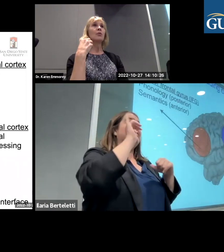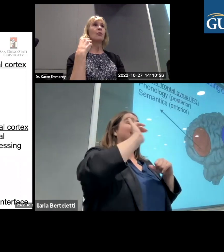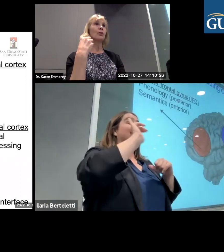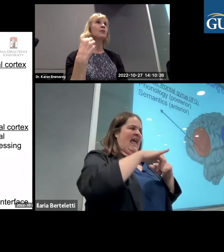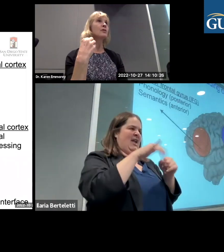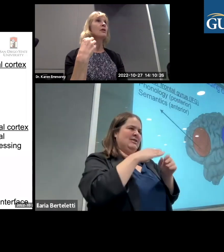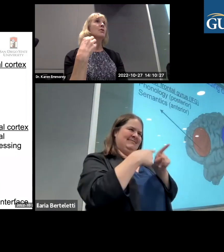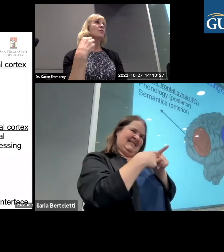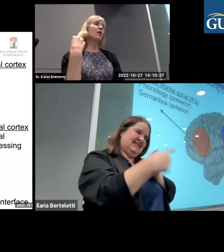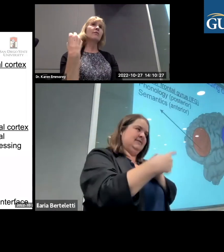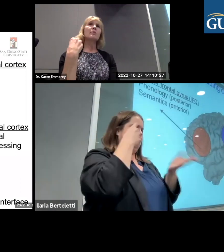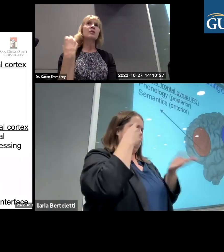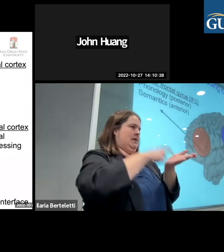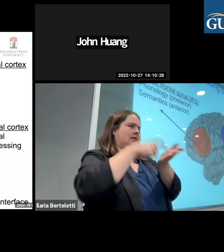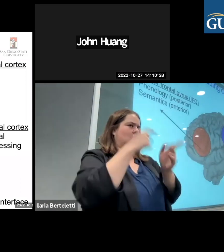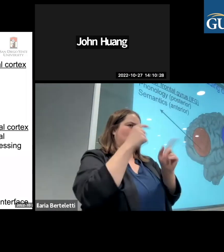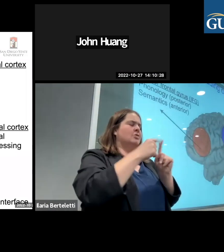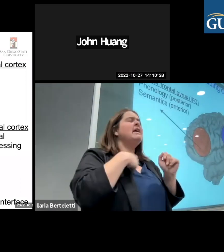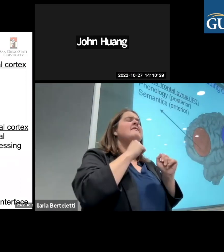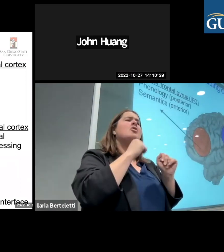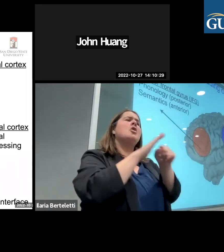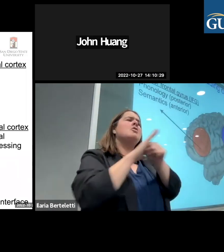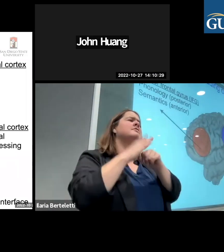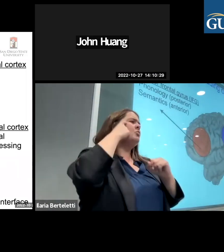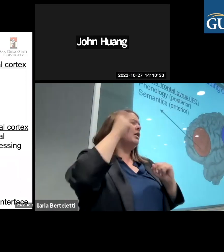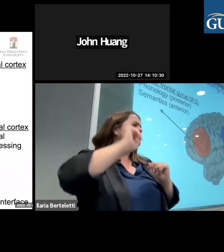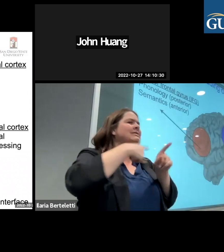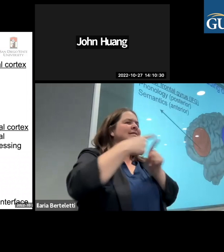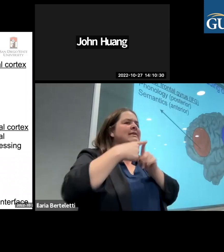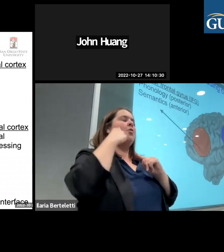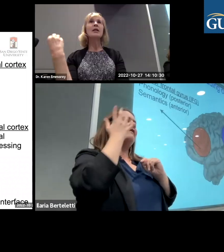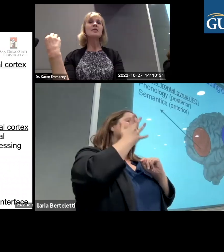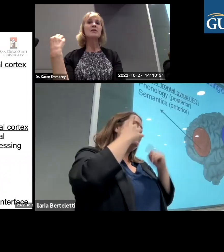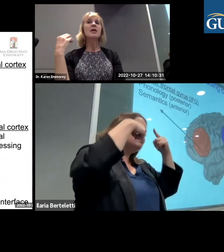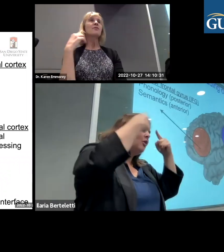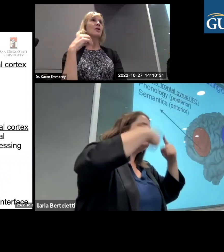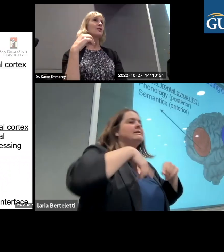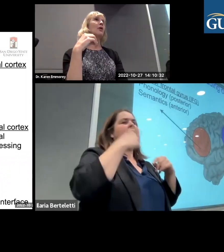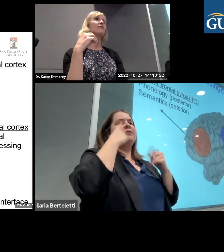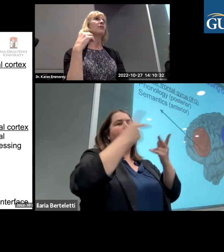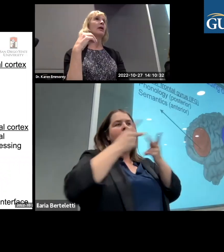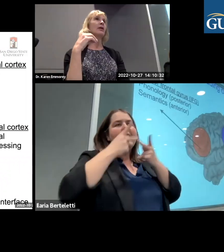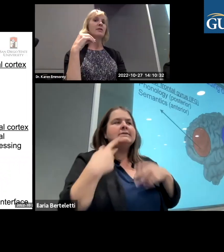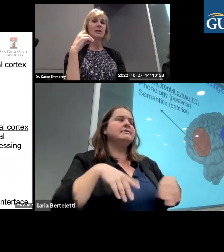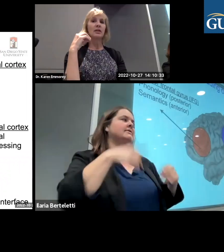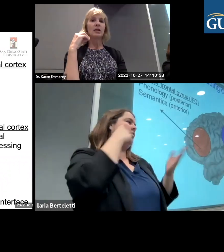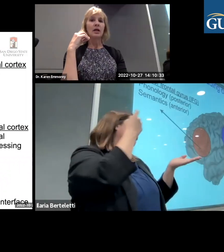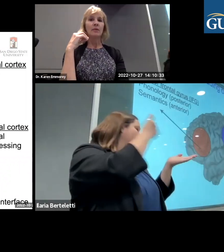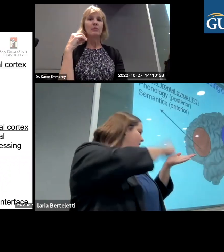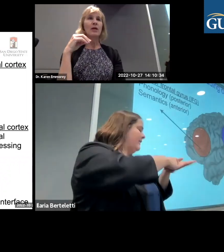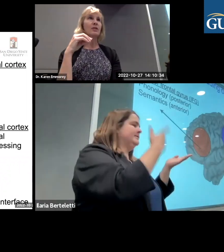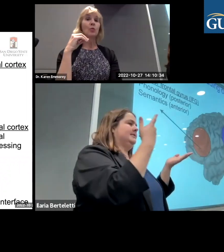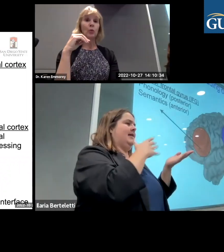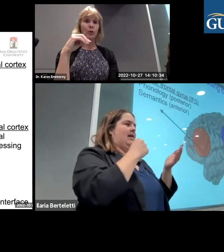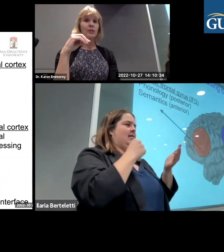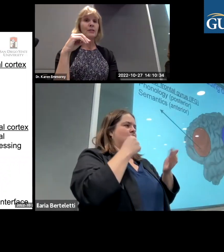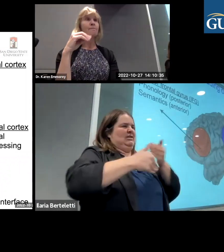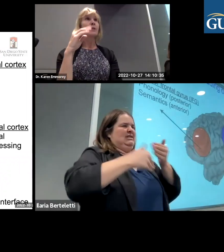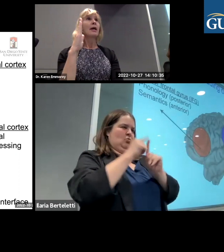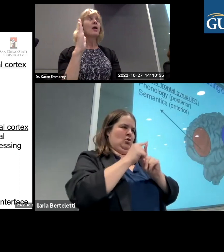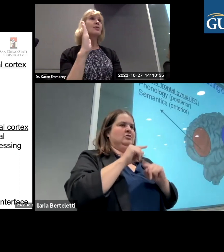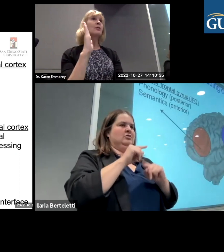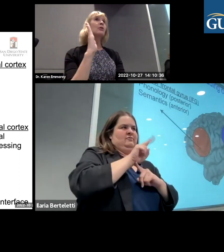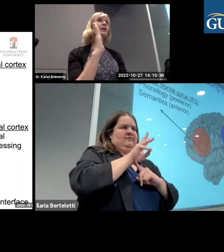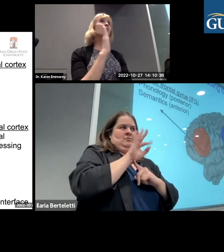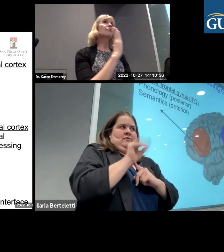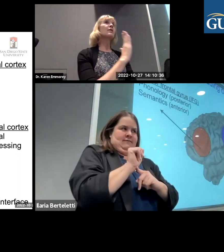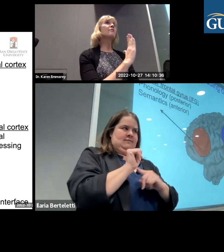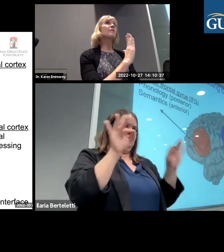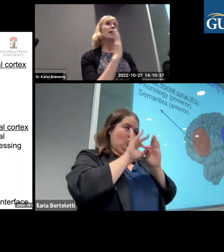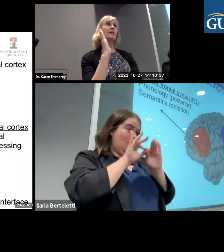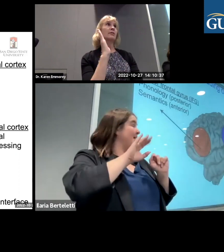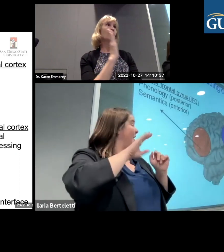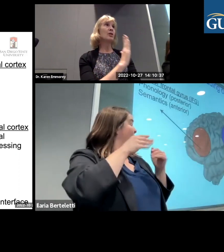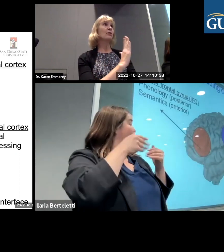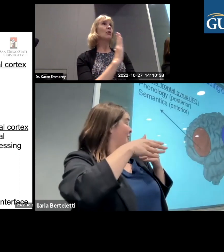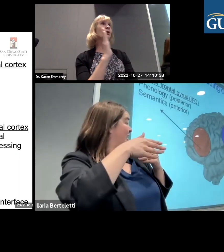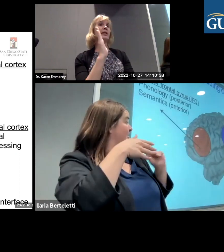and also a little bit in front of that region. More anterior is a region that has been known to be um involved in with a graphic or written representations to choose some anticipation